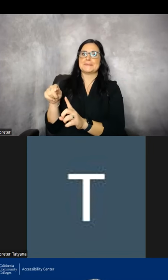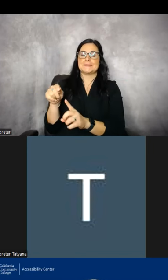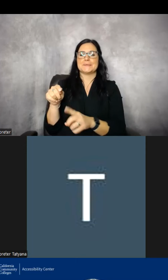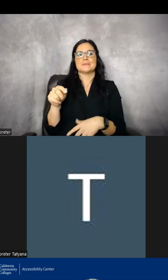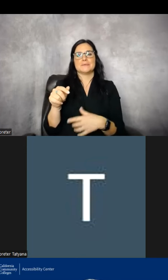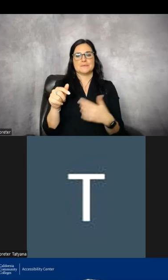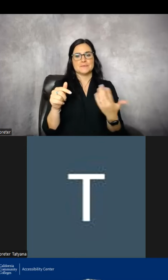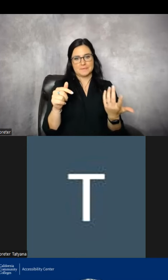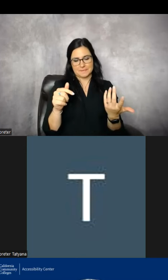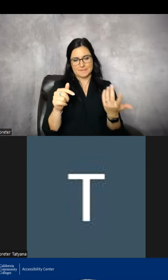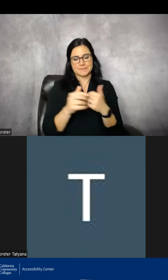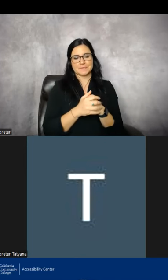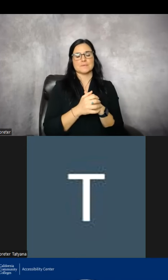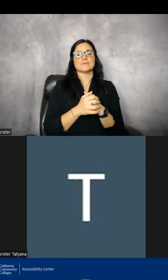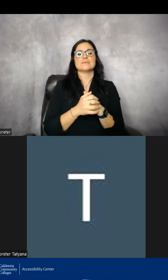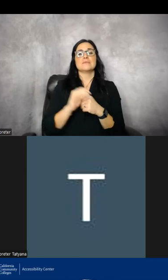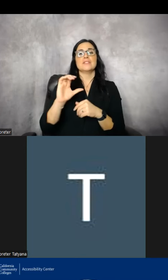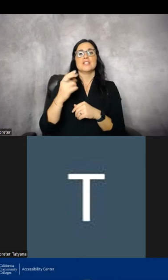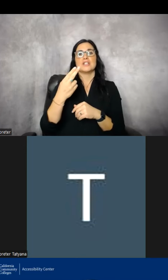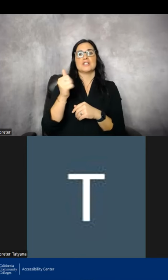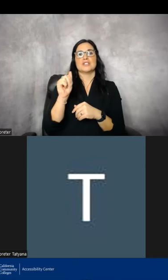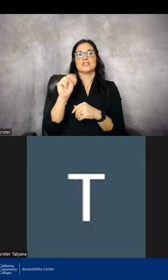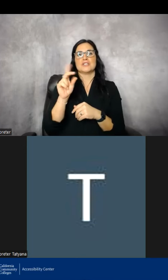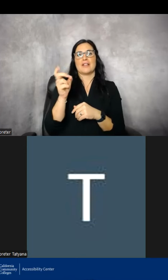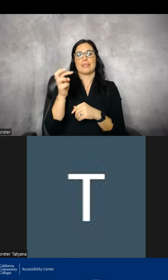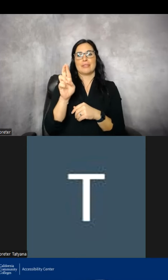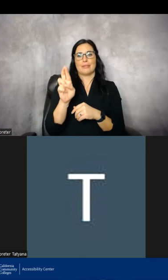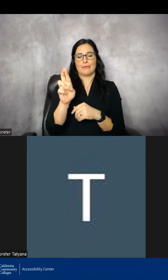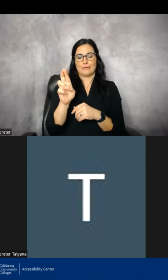So when Chandler and he was really upset,